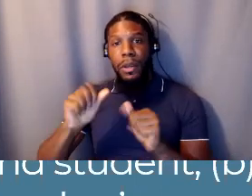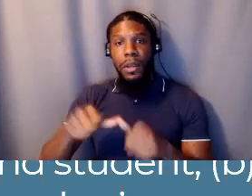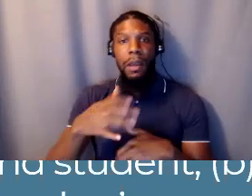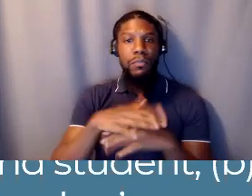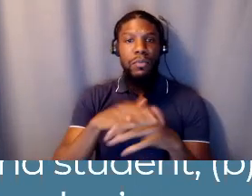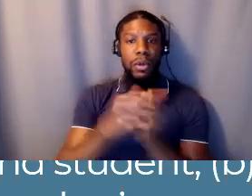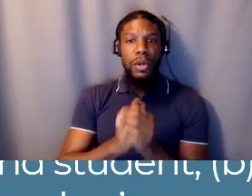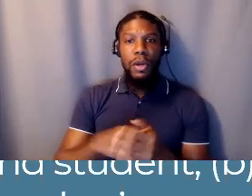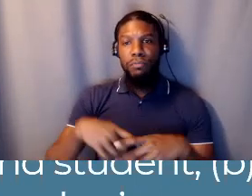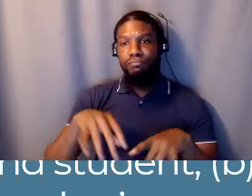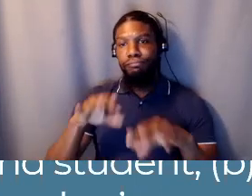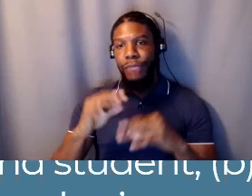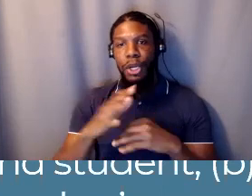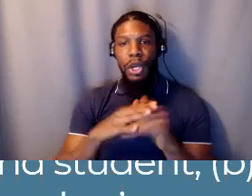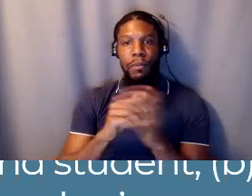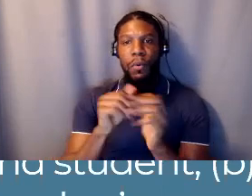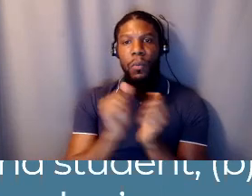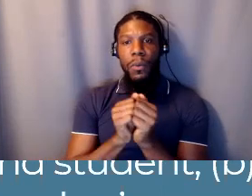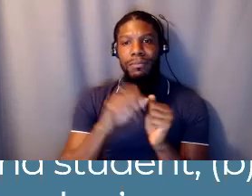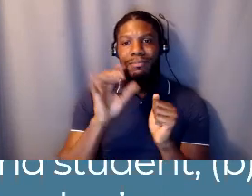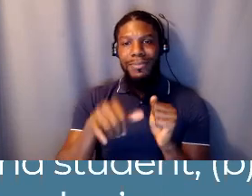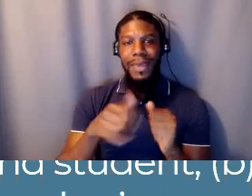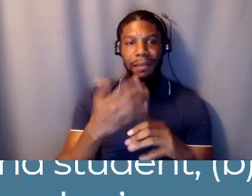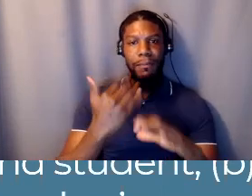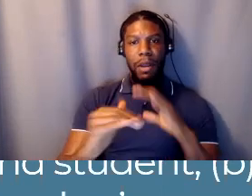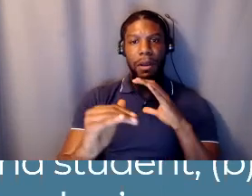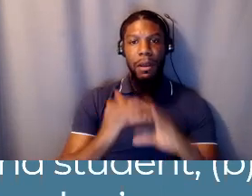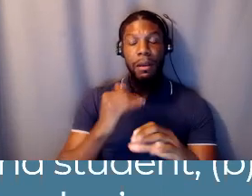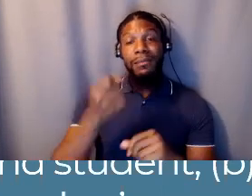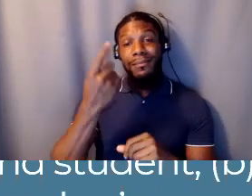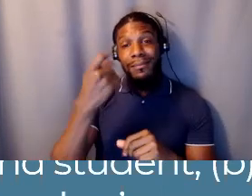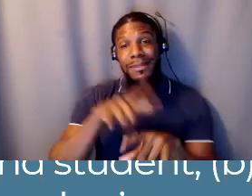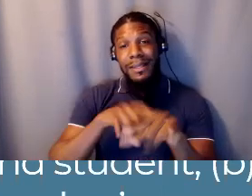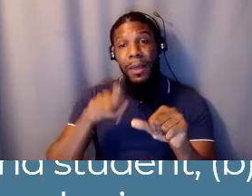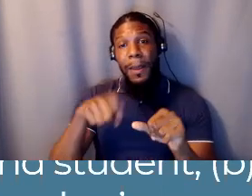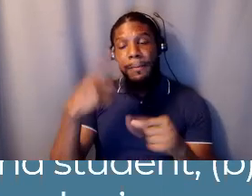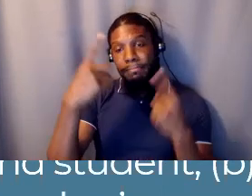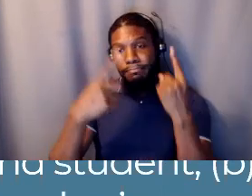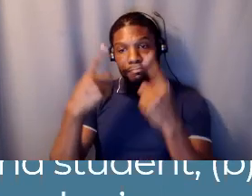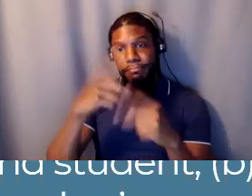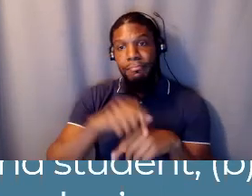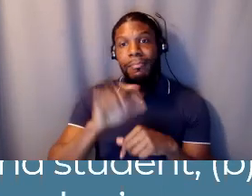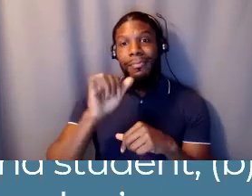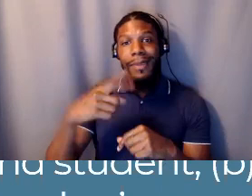But I think we also need to recognize that audiovisual technology also can enhance written feedback.